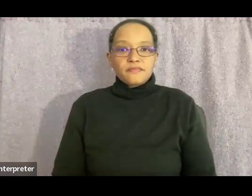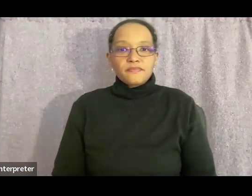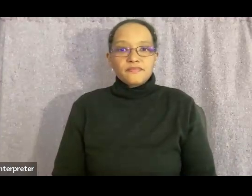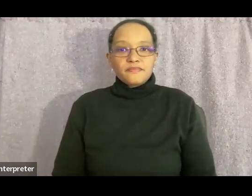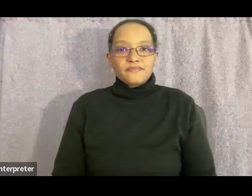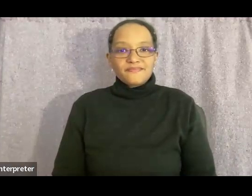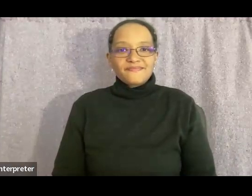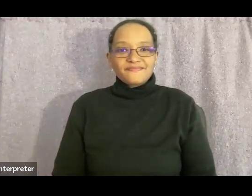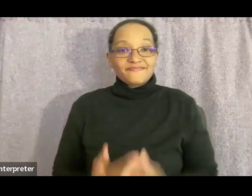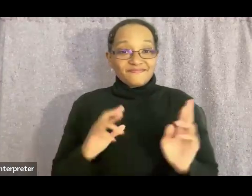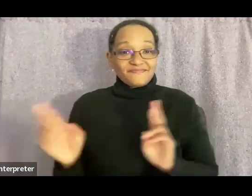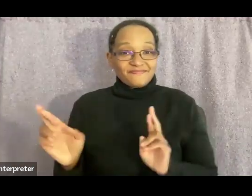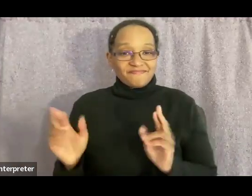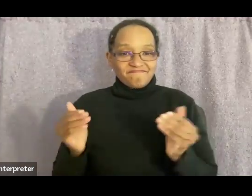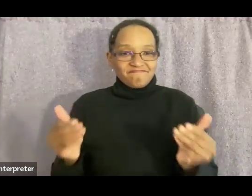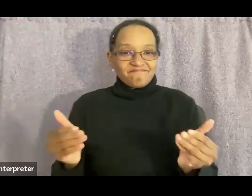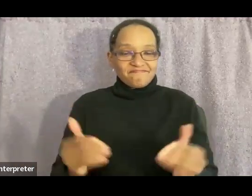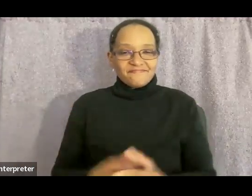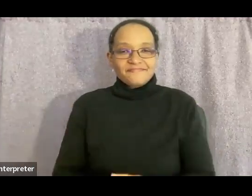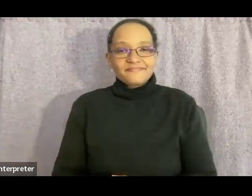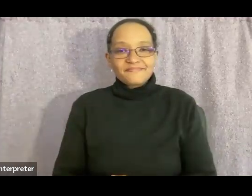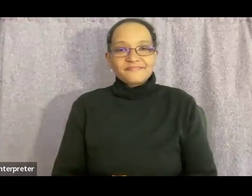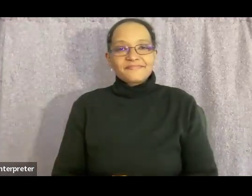All right, let's go for it. Get yourself ready.